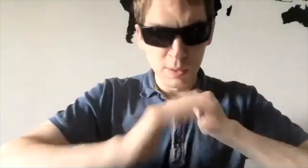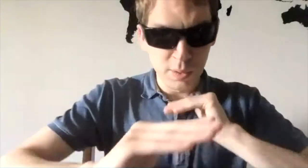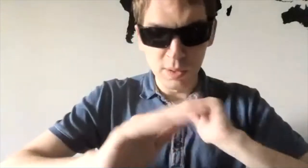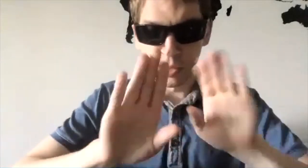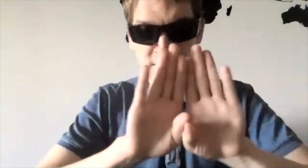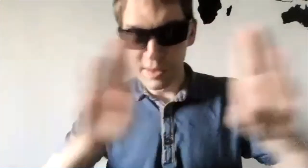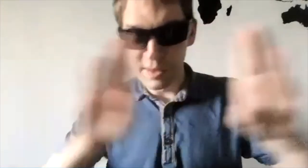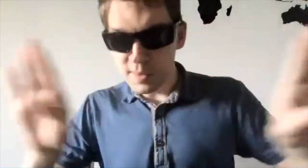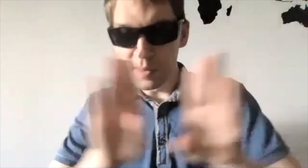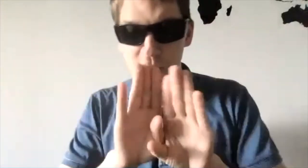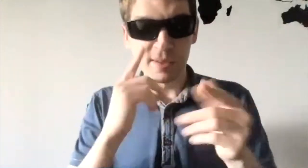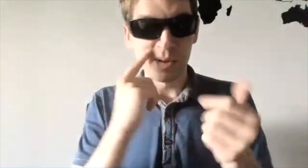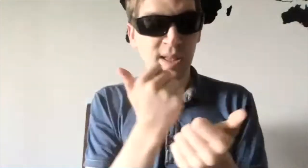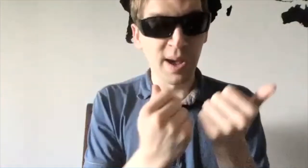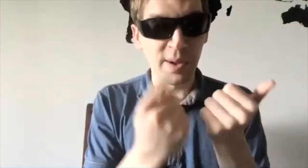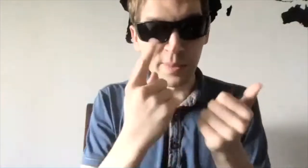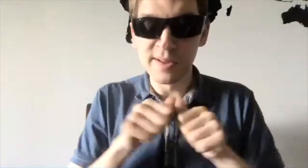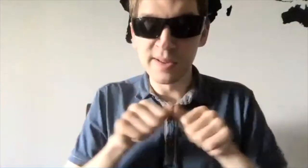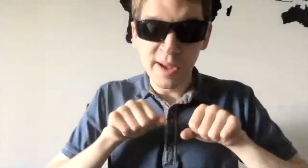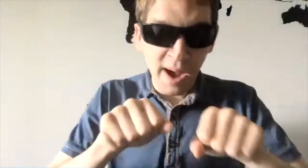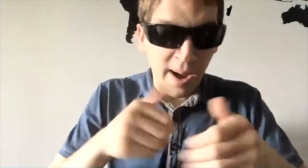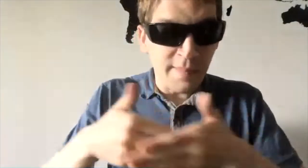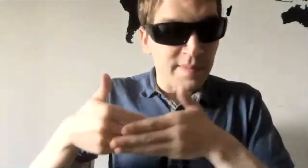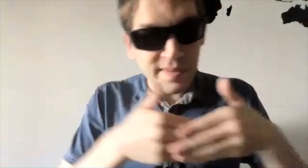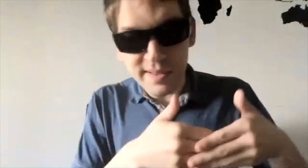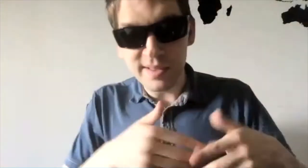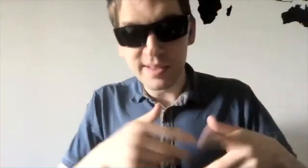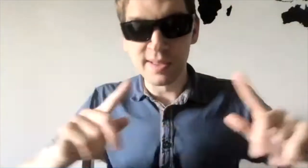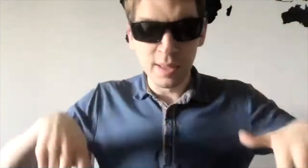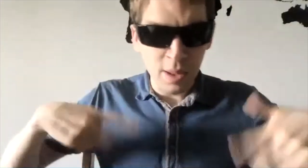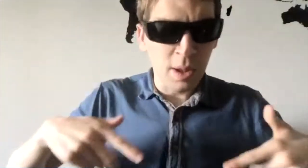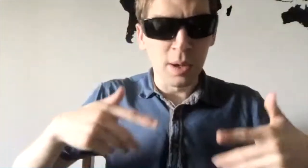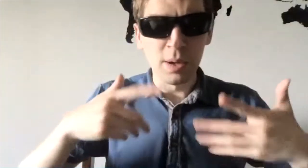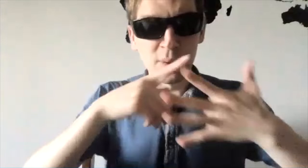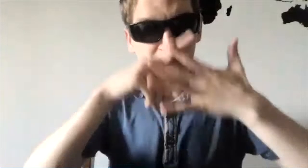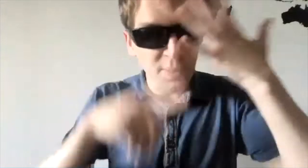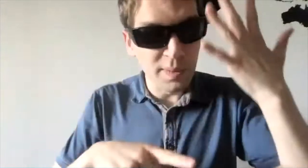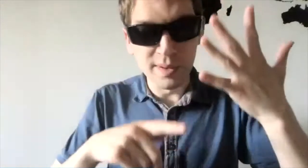Walmarts, your Costcos; they have that from the ground-up. They're built with the intention to